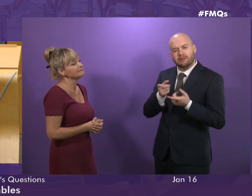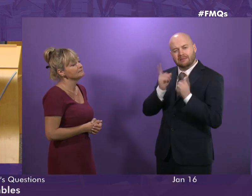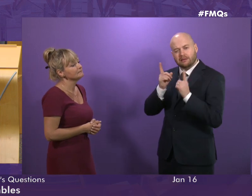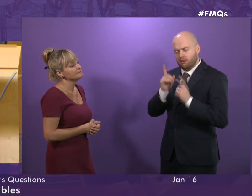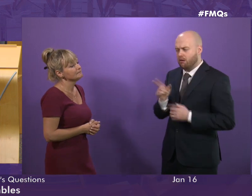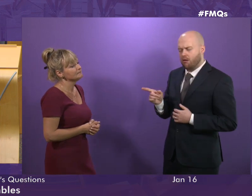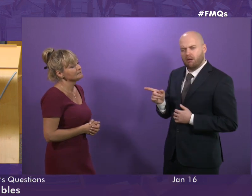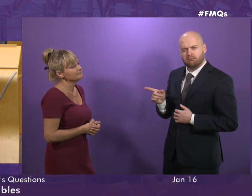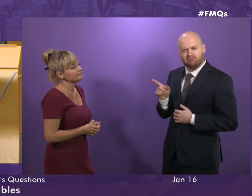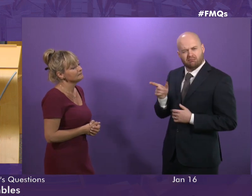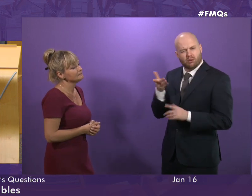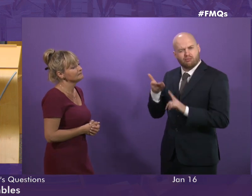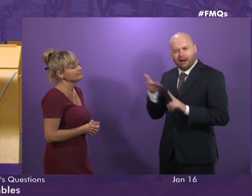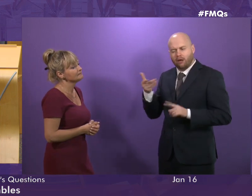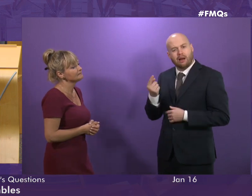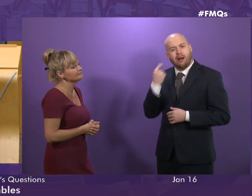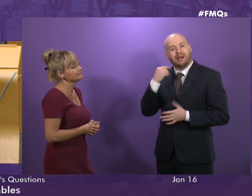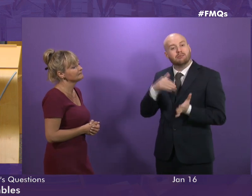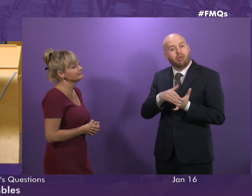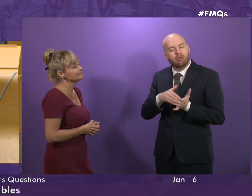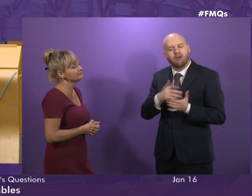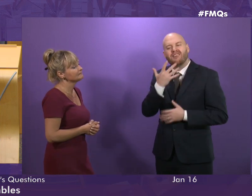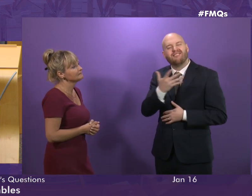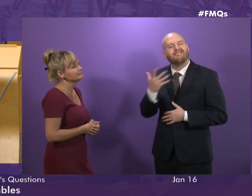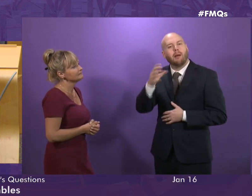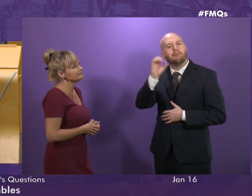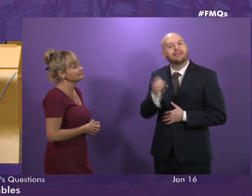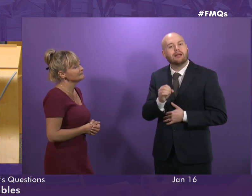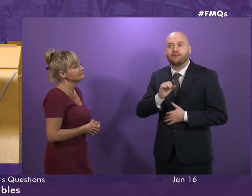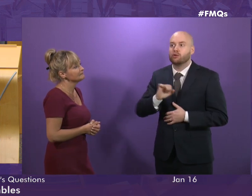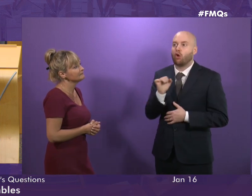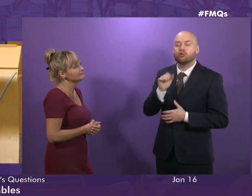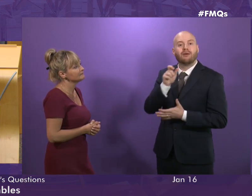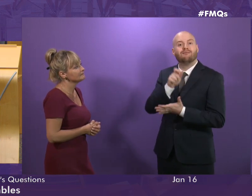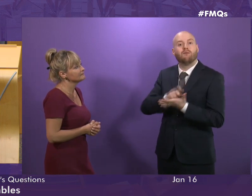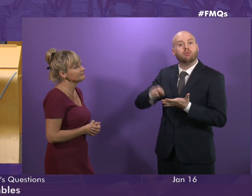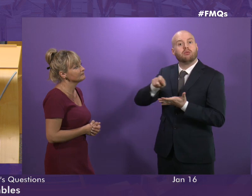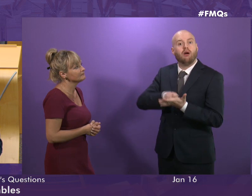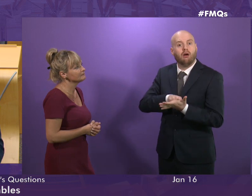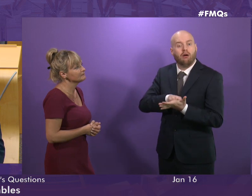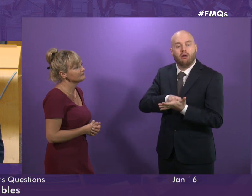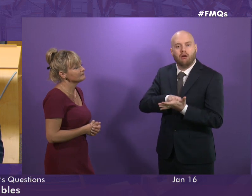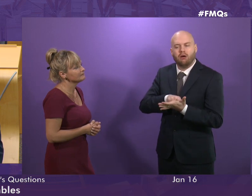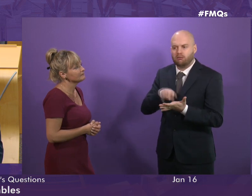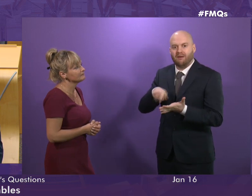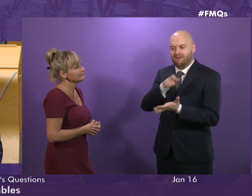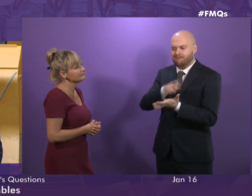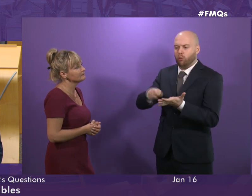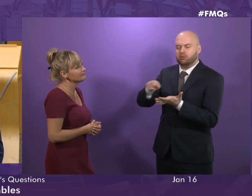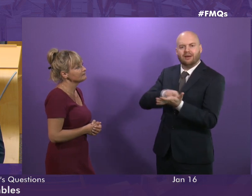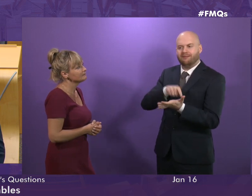that, last month, 55 per cent of Scottish voters voted for candidates who were opposed